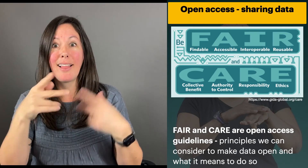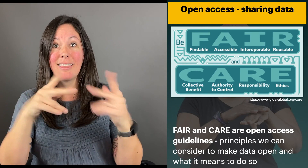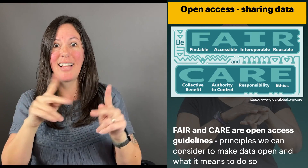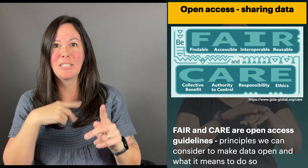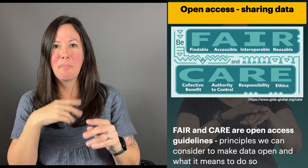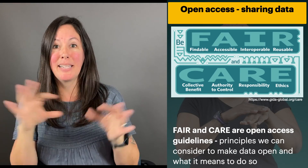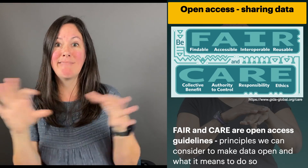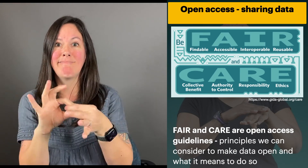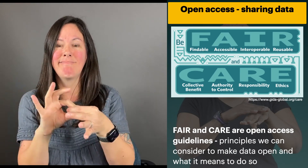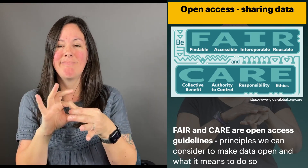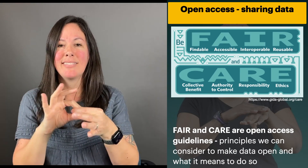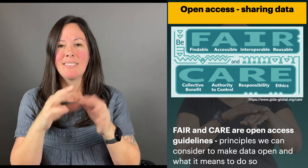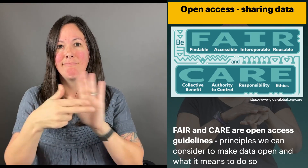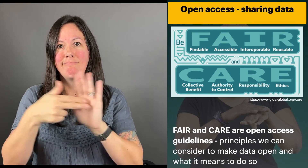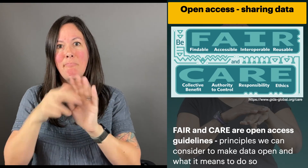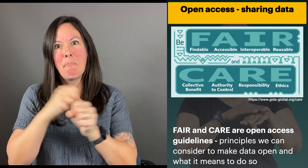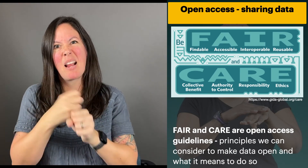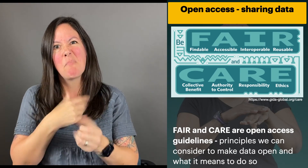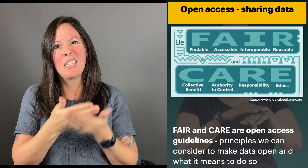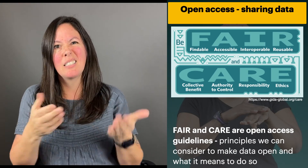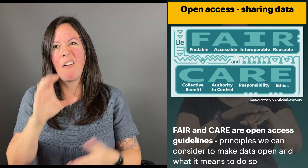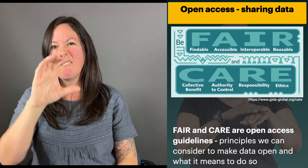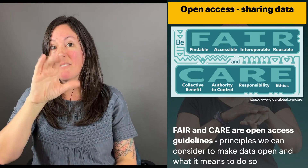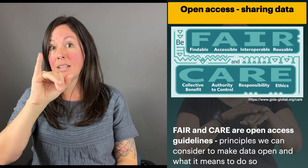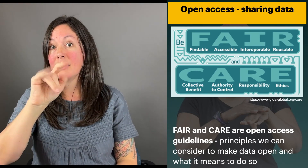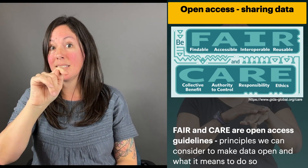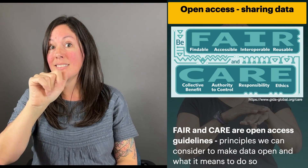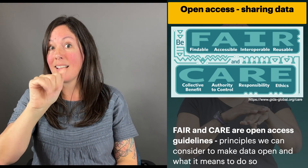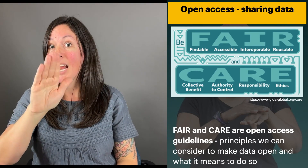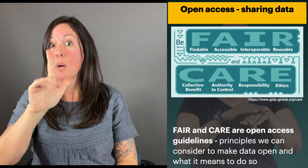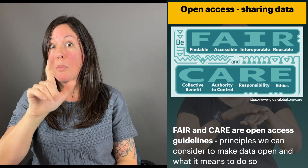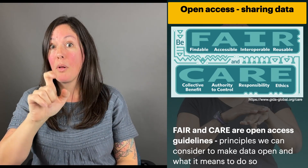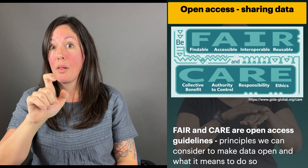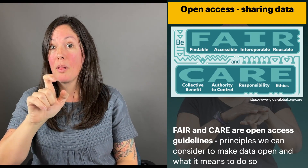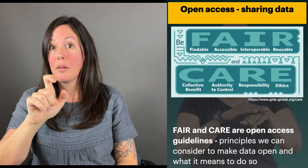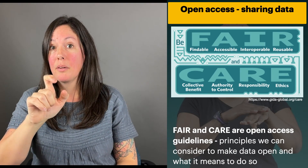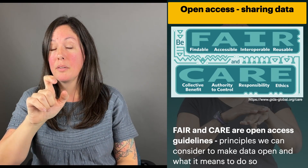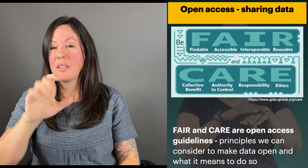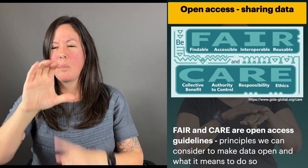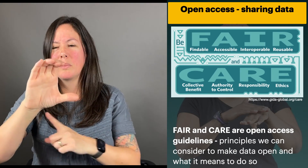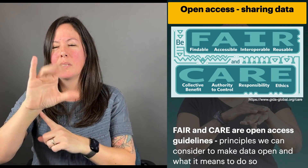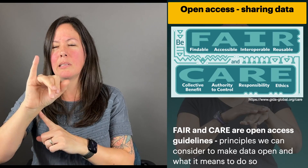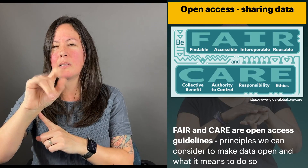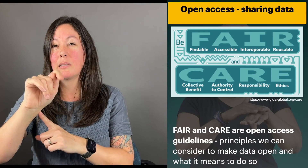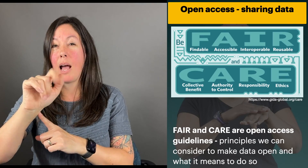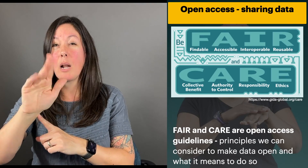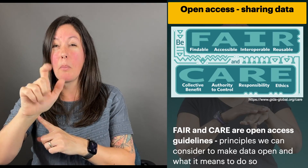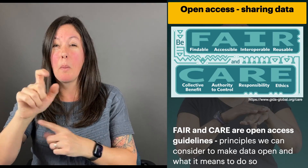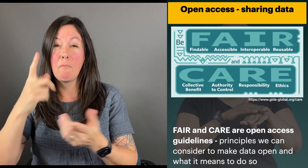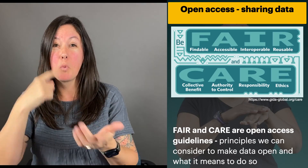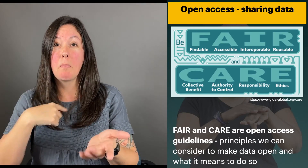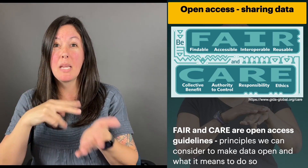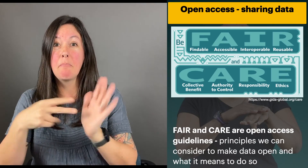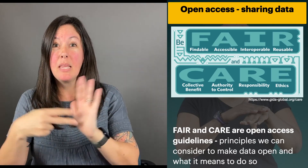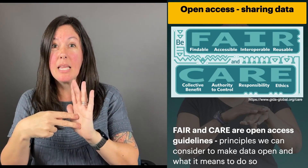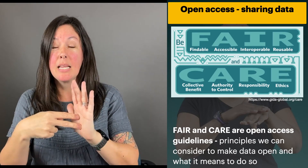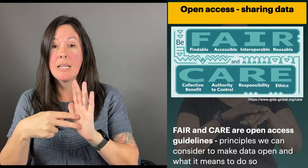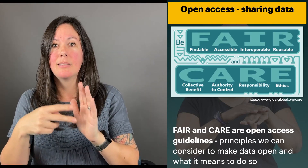inappropriately I often share data using a website called fig share f i g s h a re